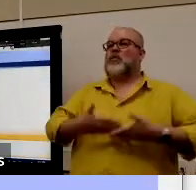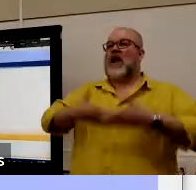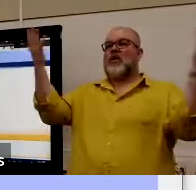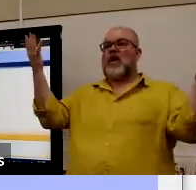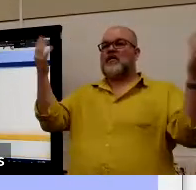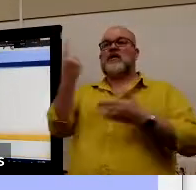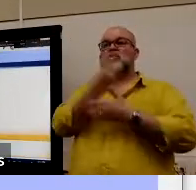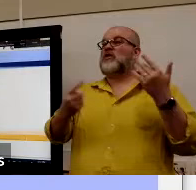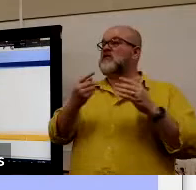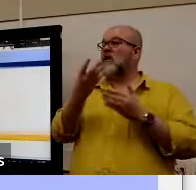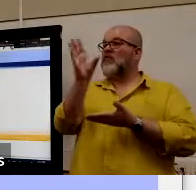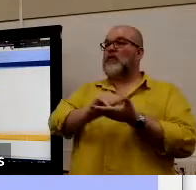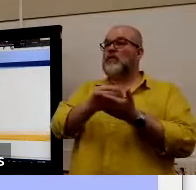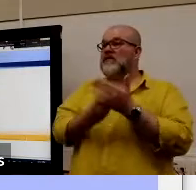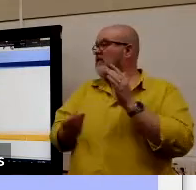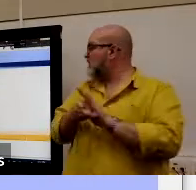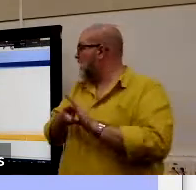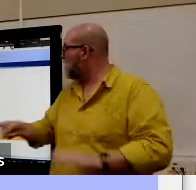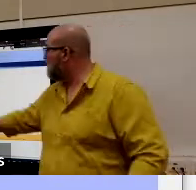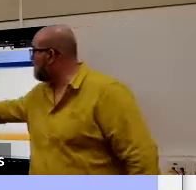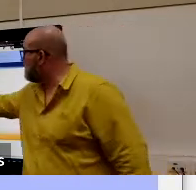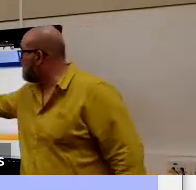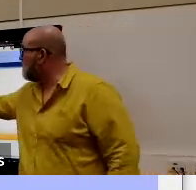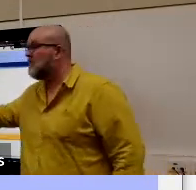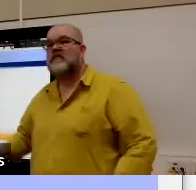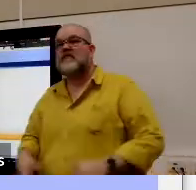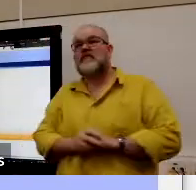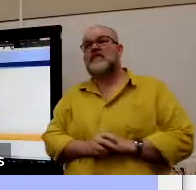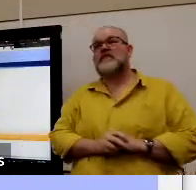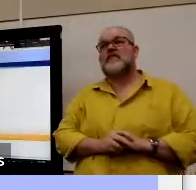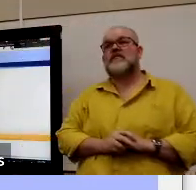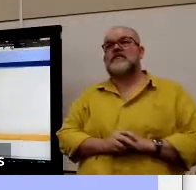And then you can actually then just download the information.